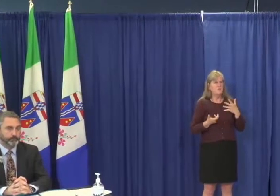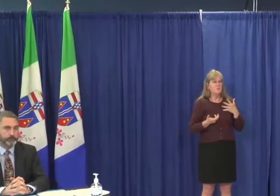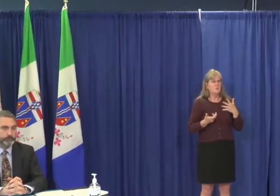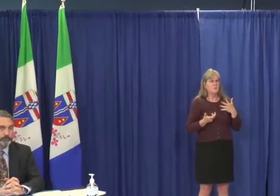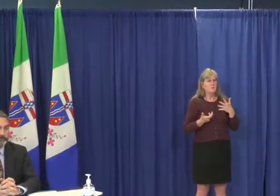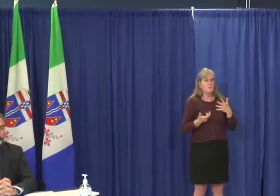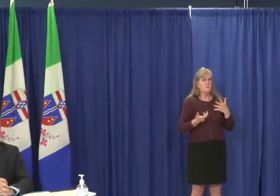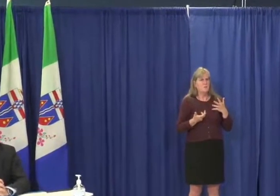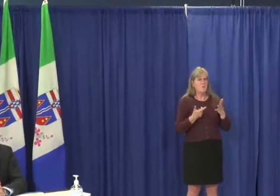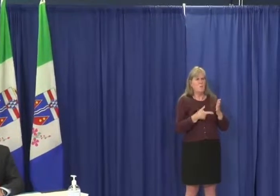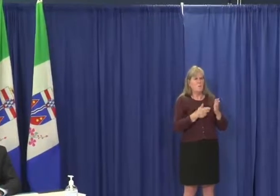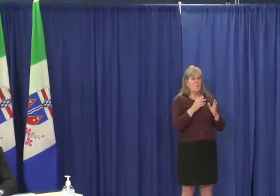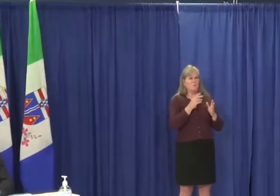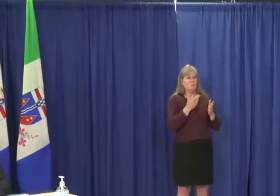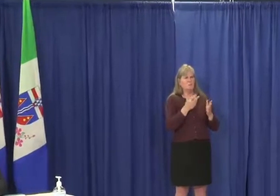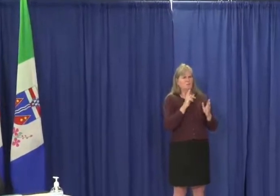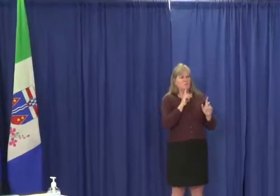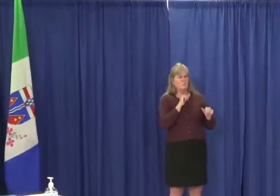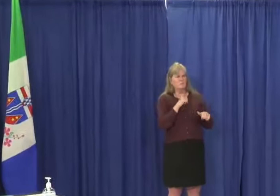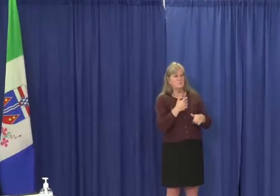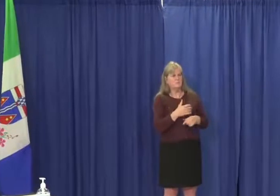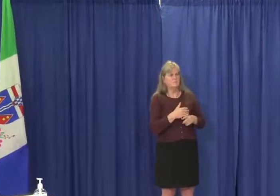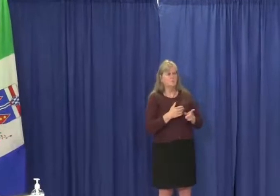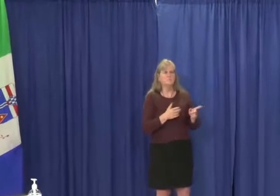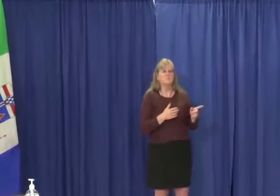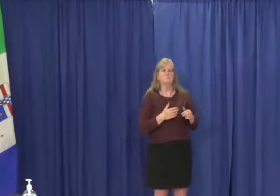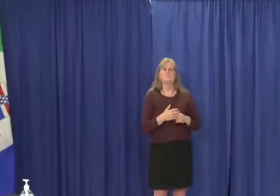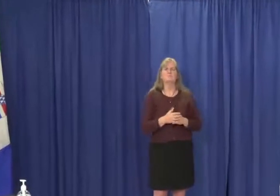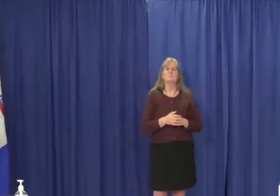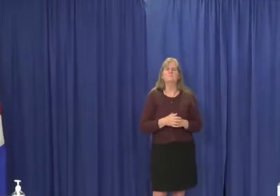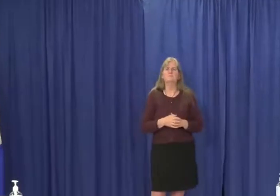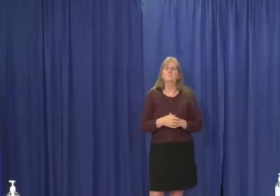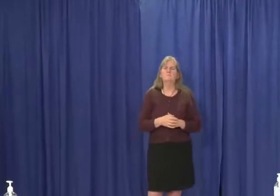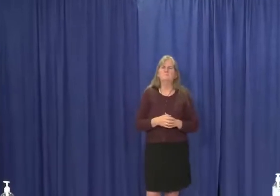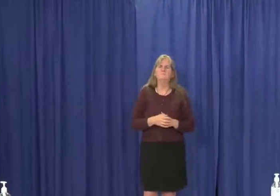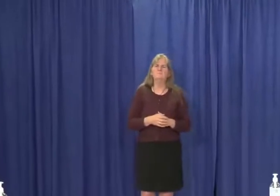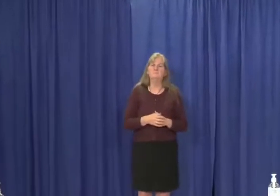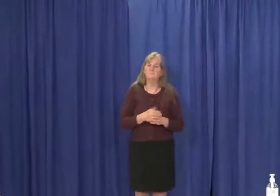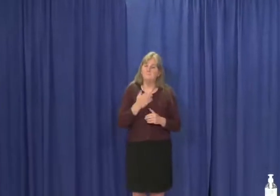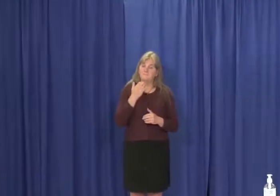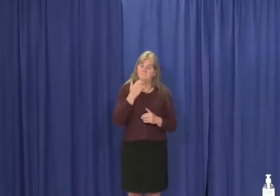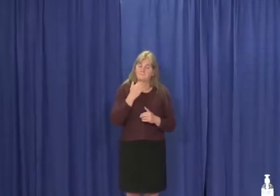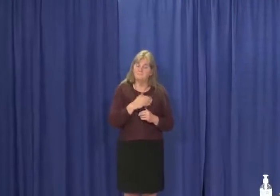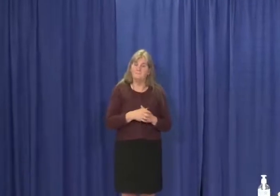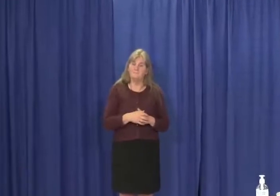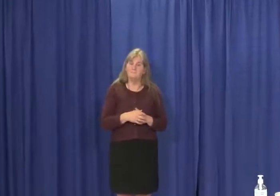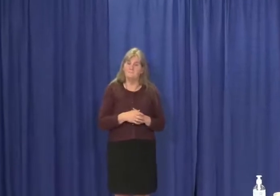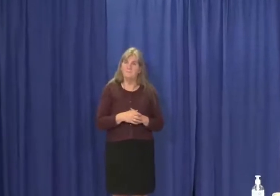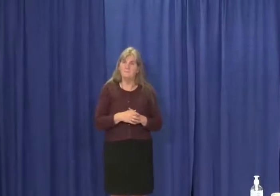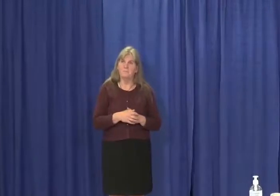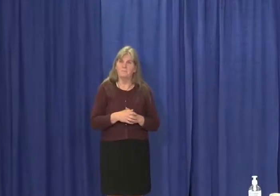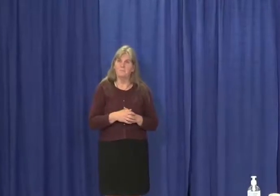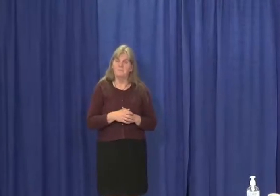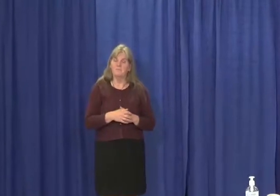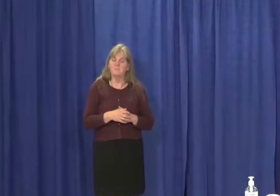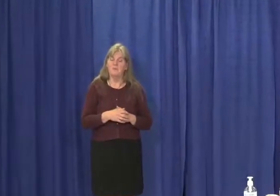restrictions being lifted? I think what we will see and